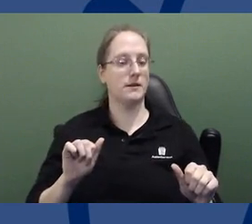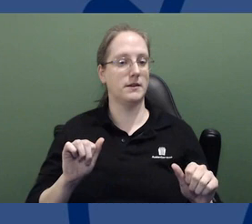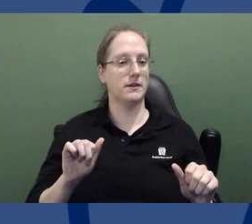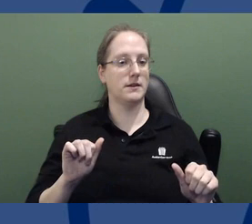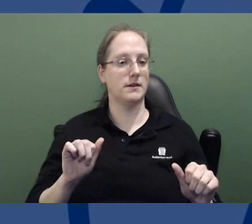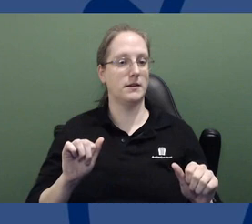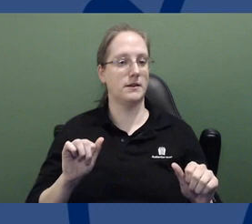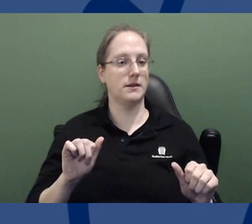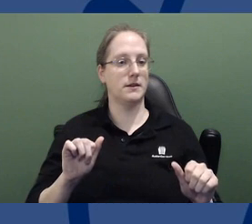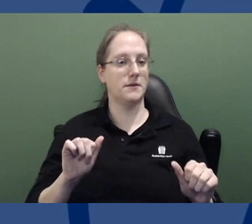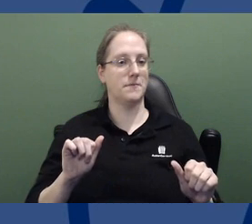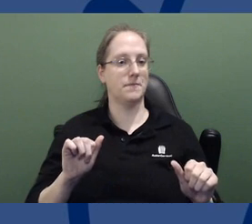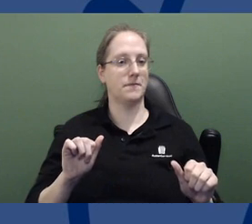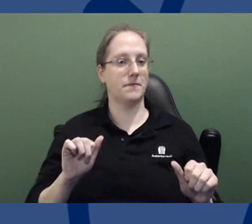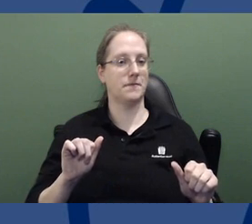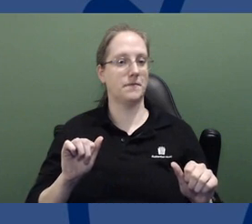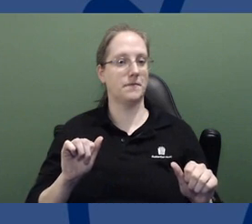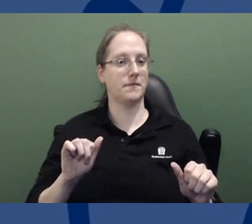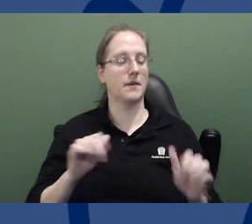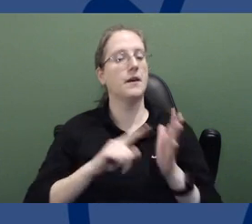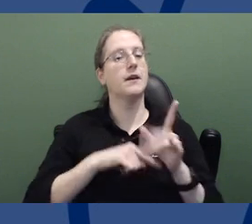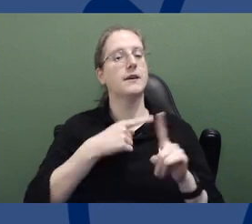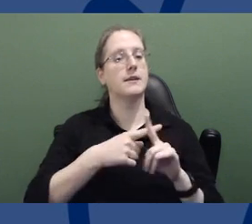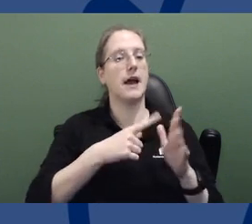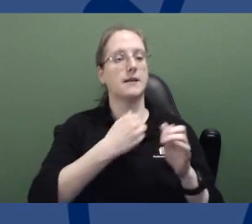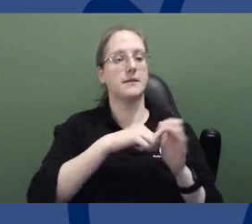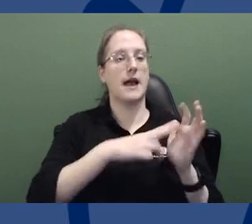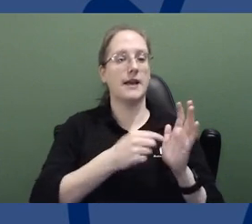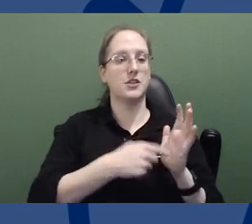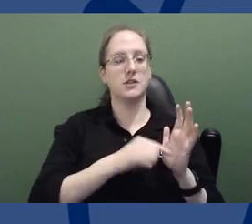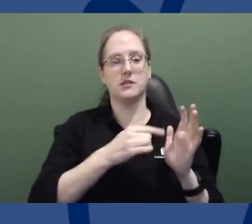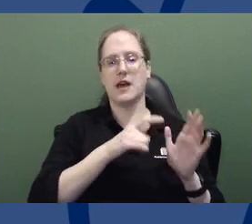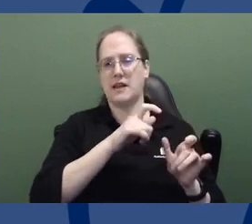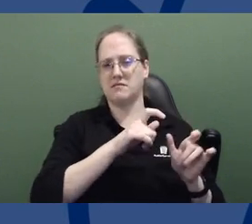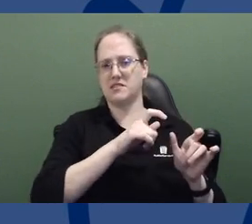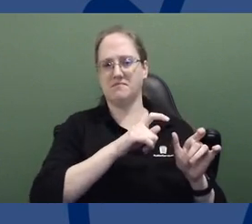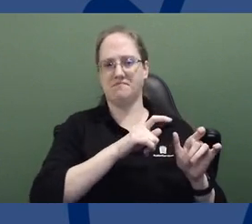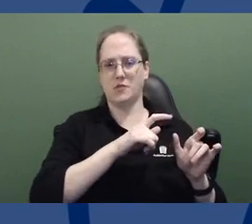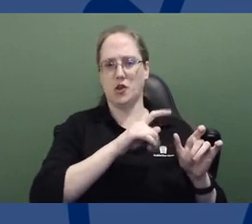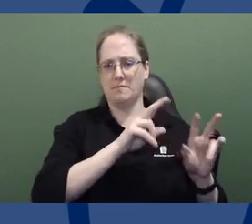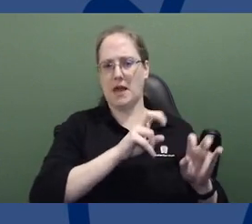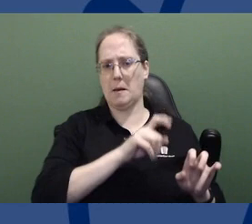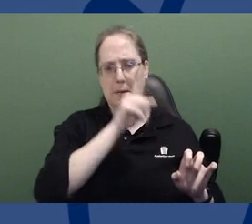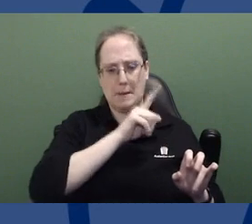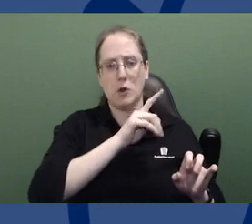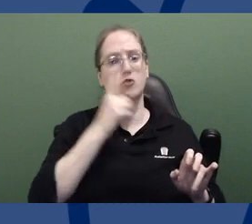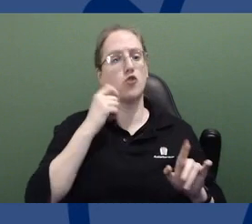trying to apply on behalf of clients. And I can state that our applications form do